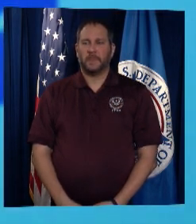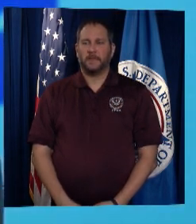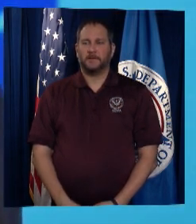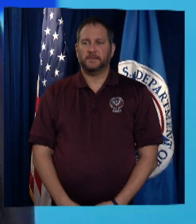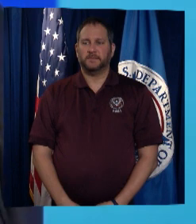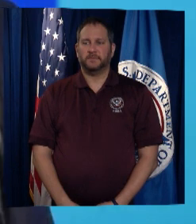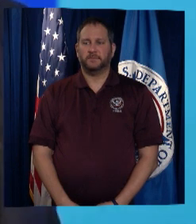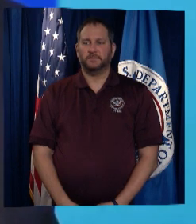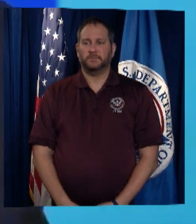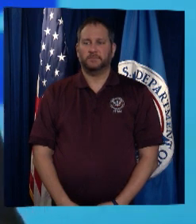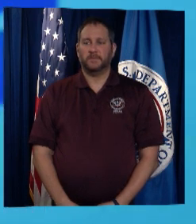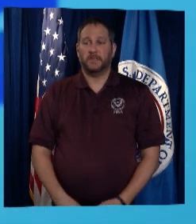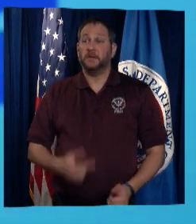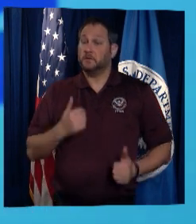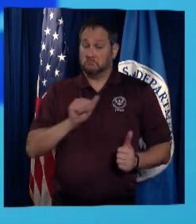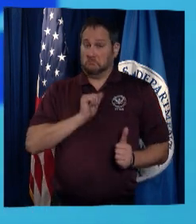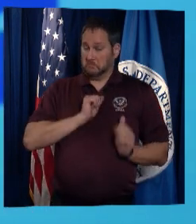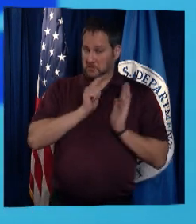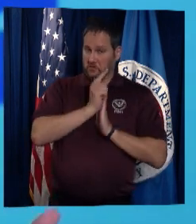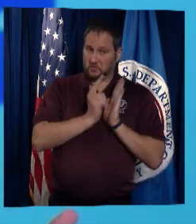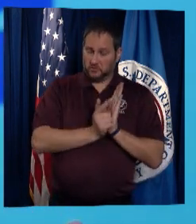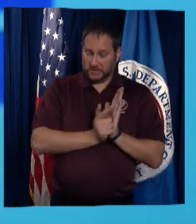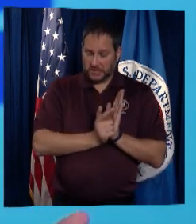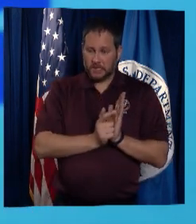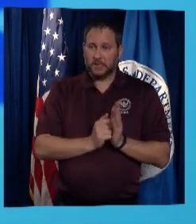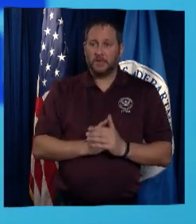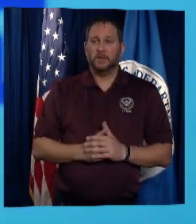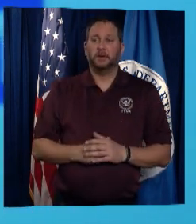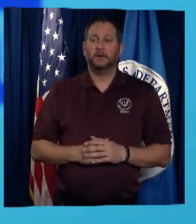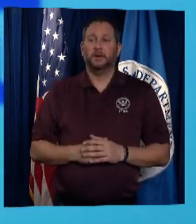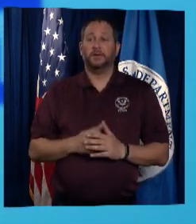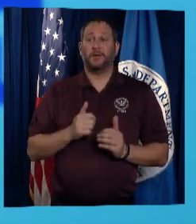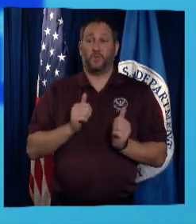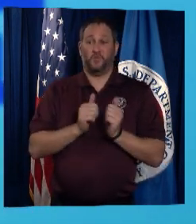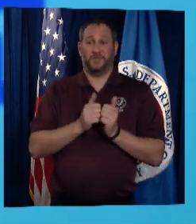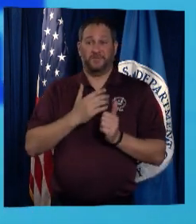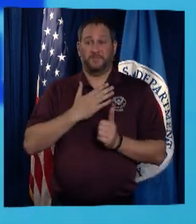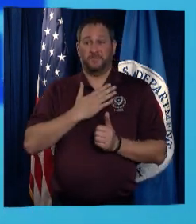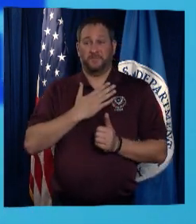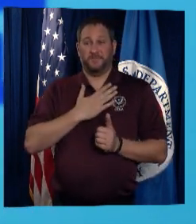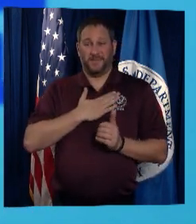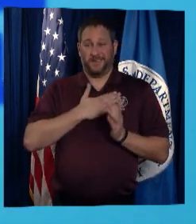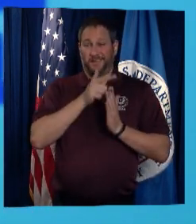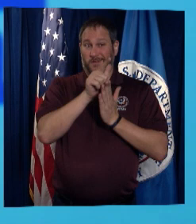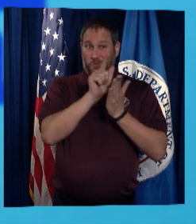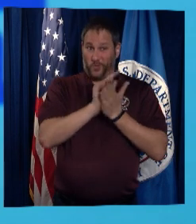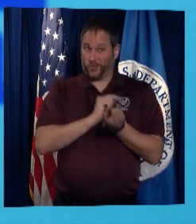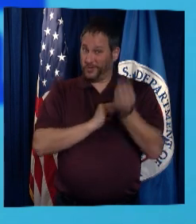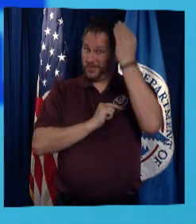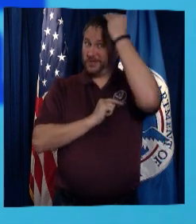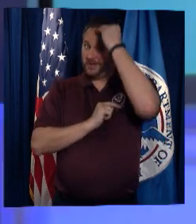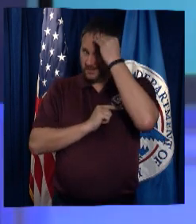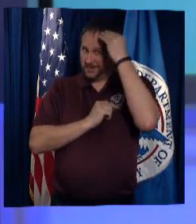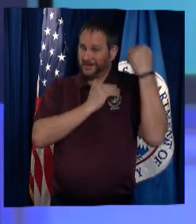that you don't become partners by begging. You come to the relationship